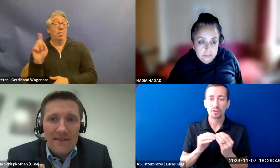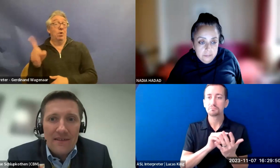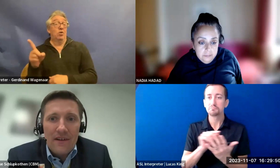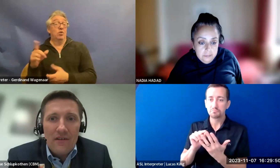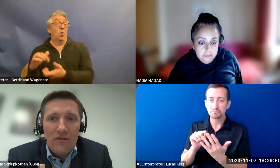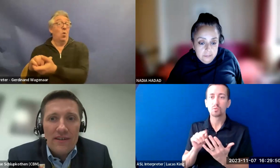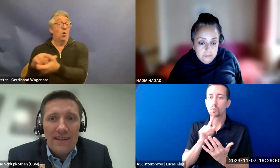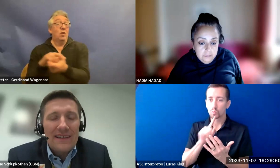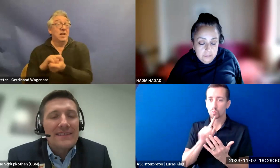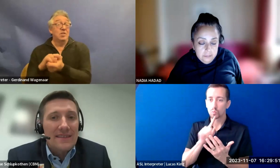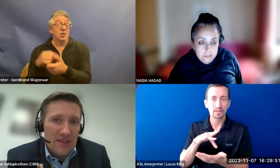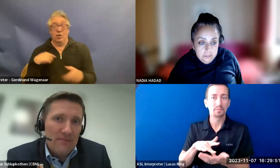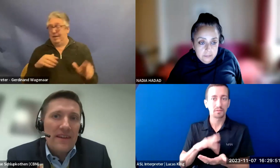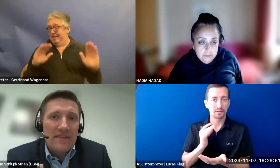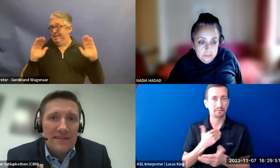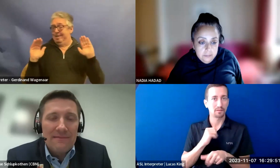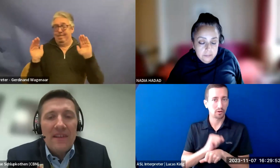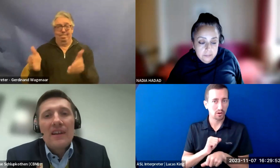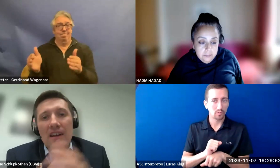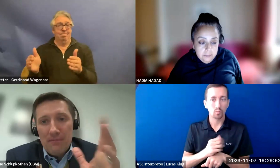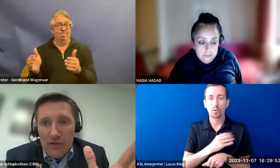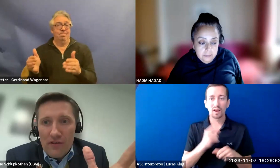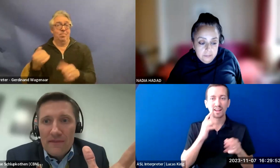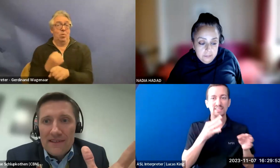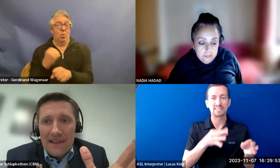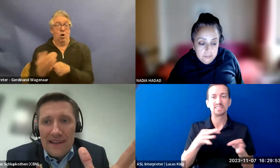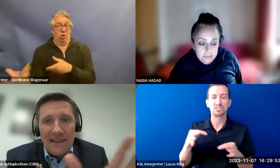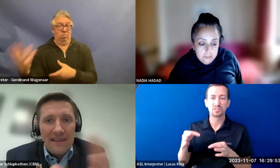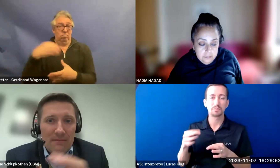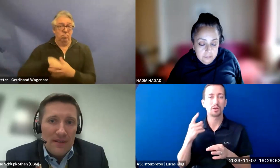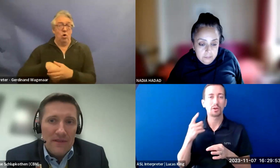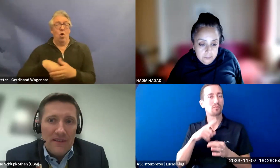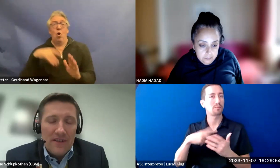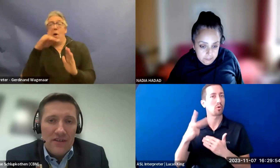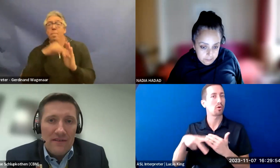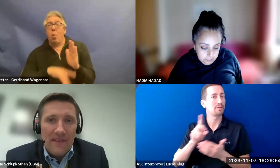are at the center of our work and program design and implementation.